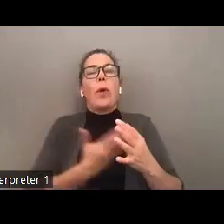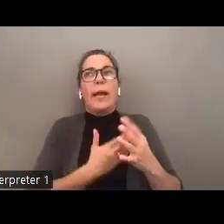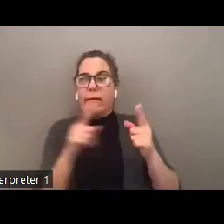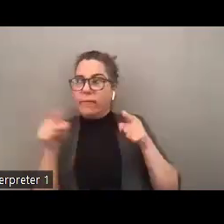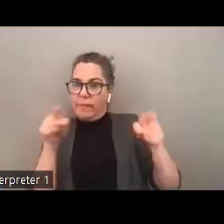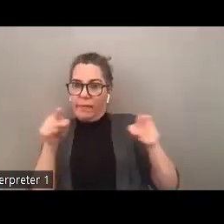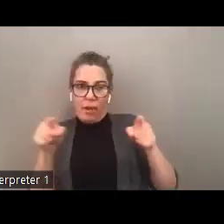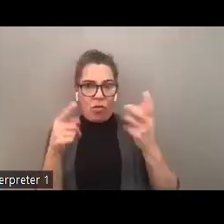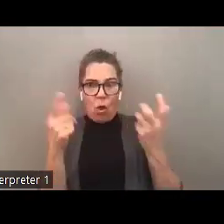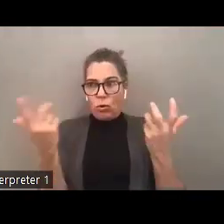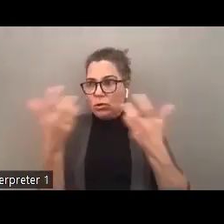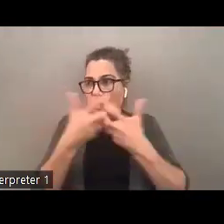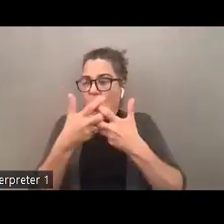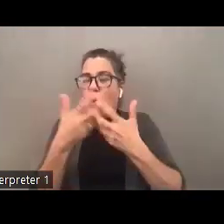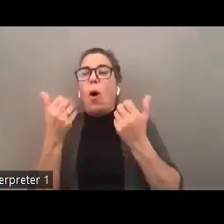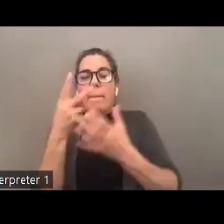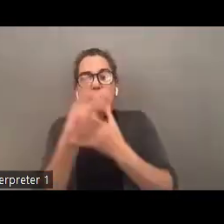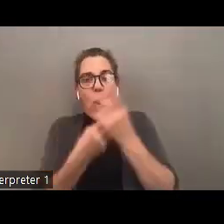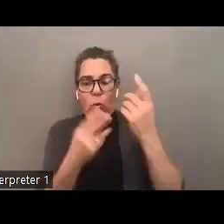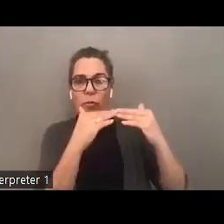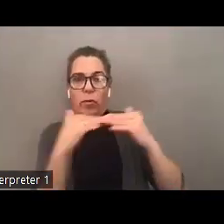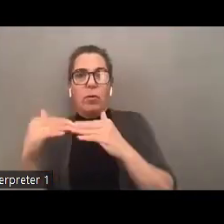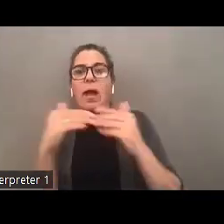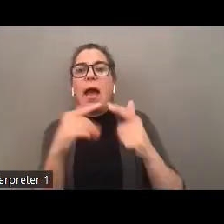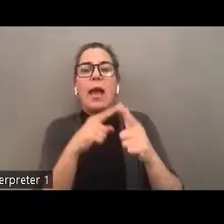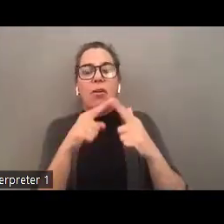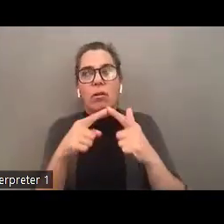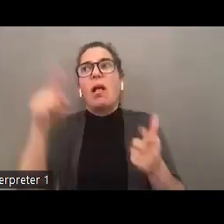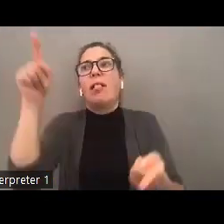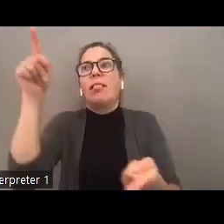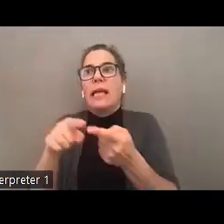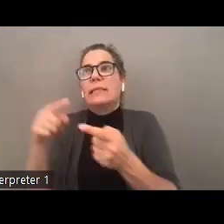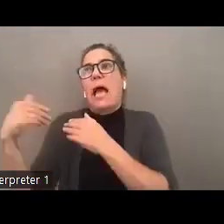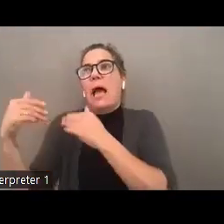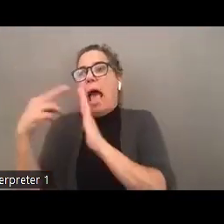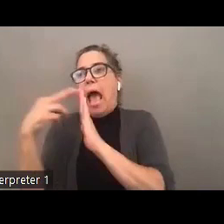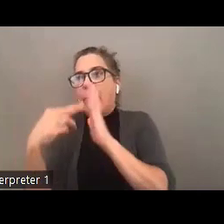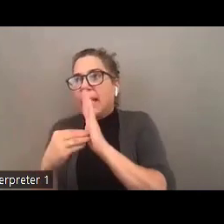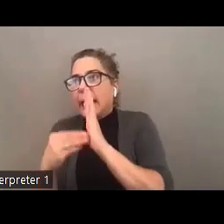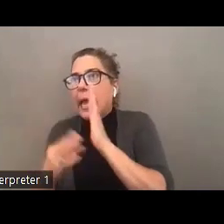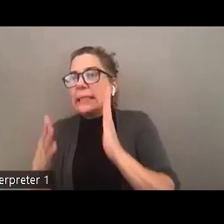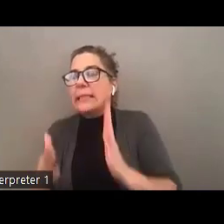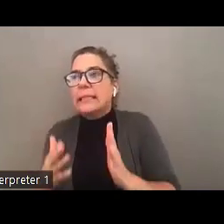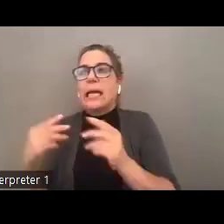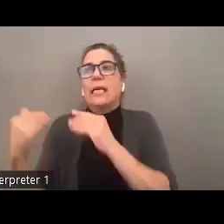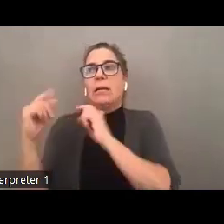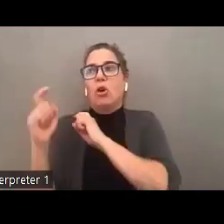across both policies and reduce burden for applicants and grantees whose research is subject to both policies.